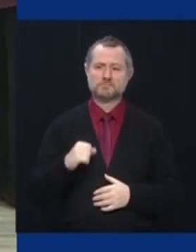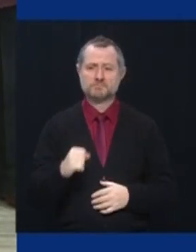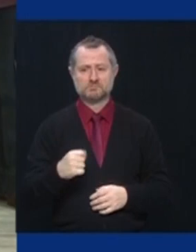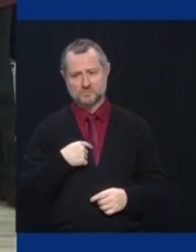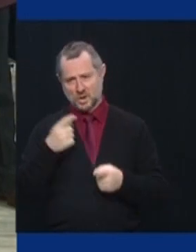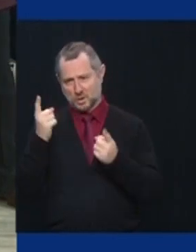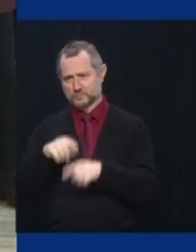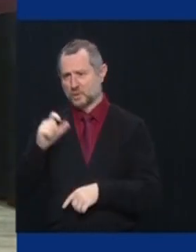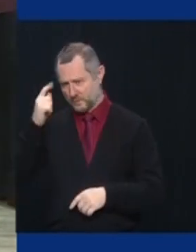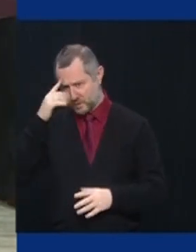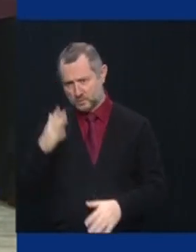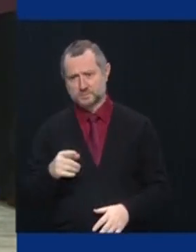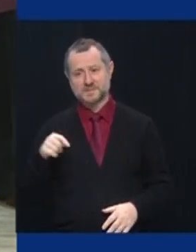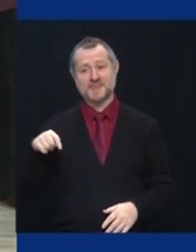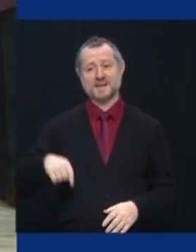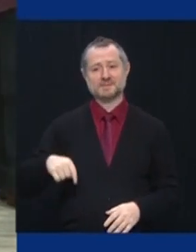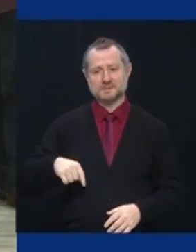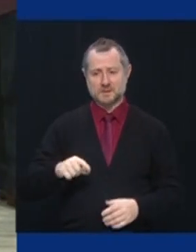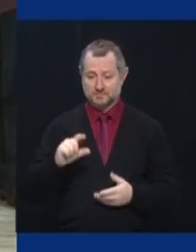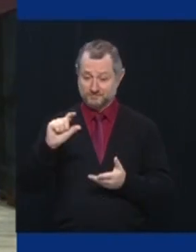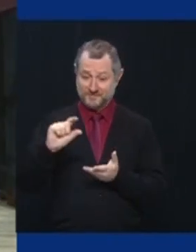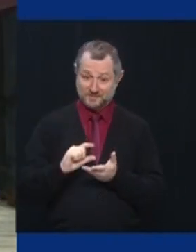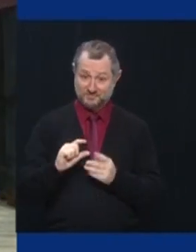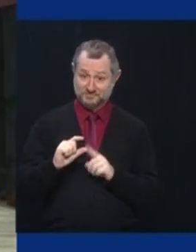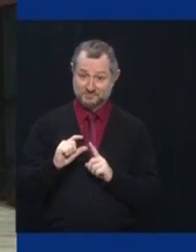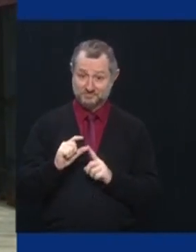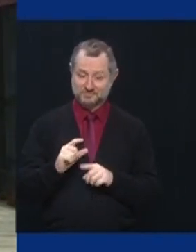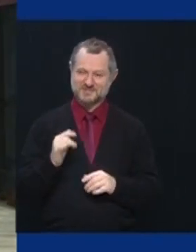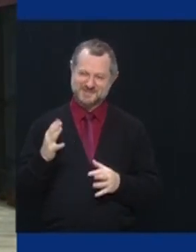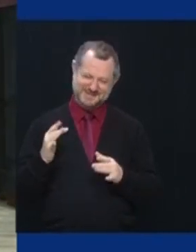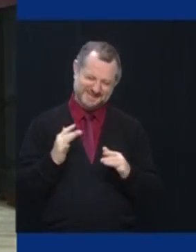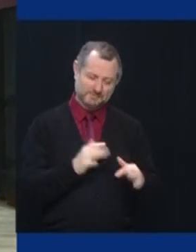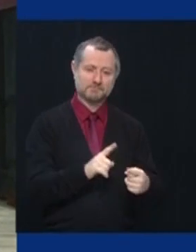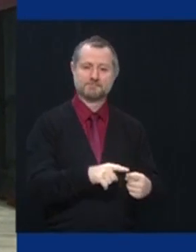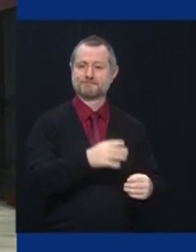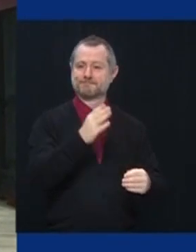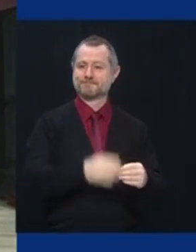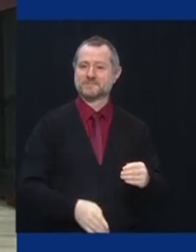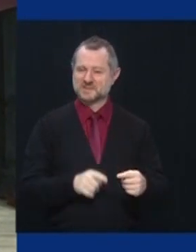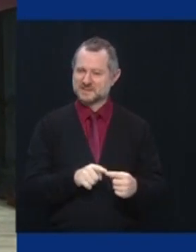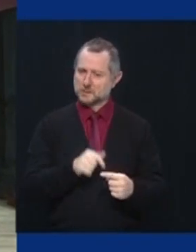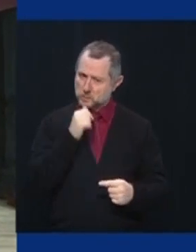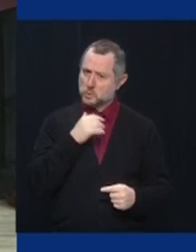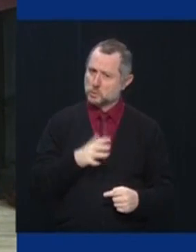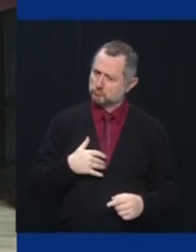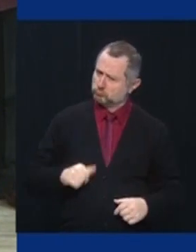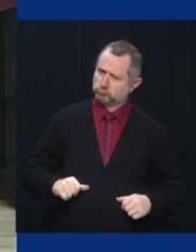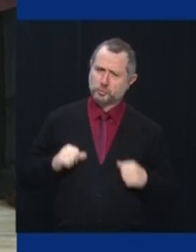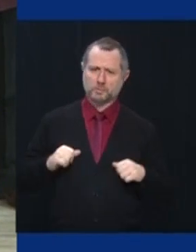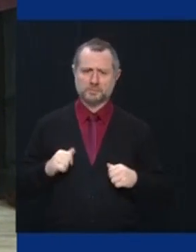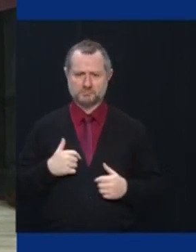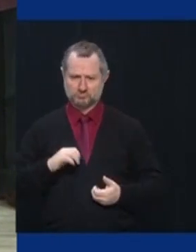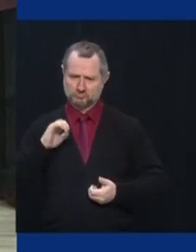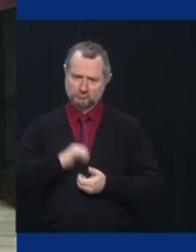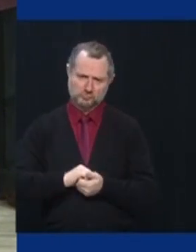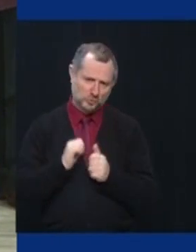STILL, NOT FOR PROFITS LIKE THE YWCA HAS REMAINED NEW YORK TOUGH. I AGREE WITH THE GOVERNOR THAT THE VACCINE IS WHAT ENDS THIS